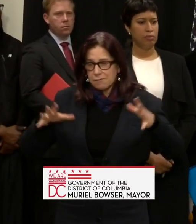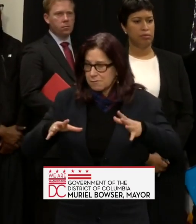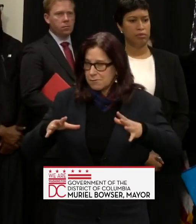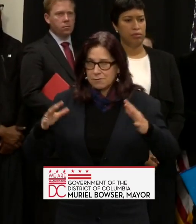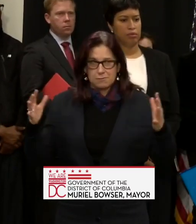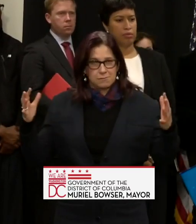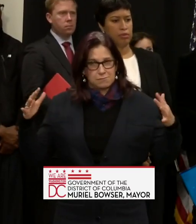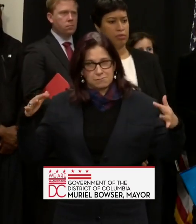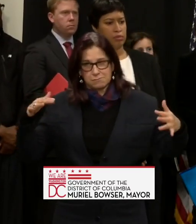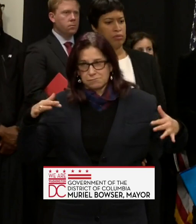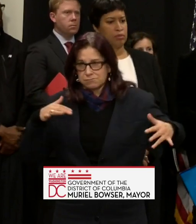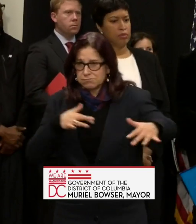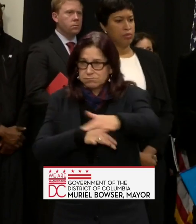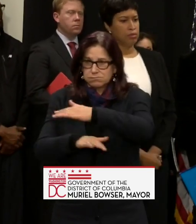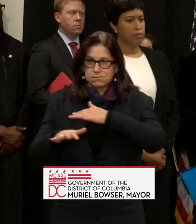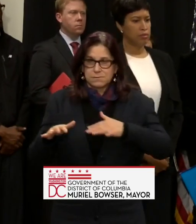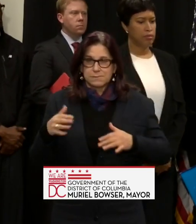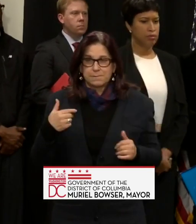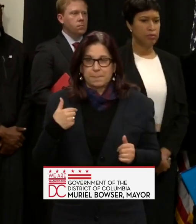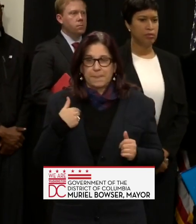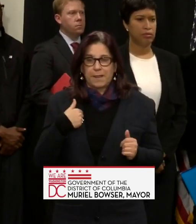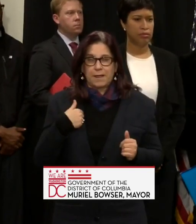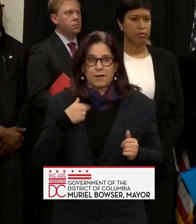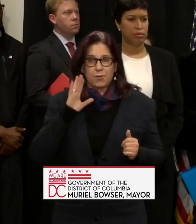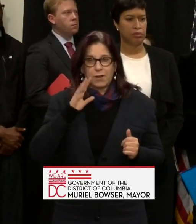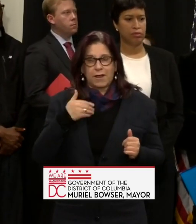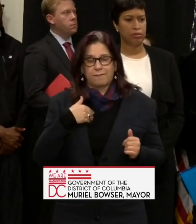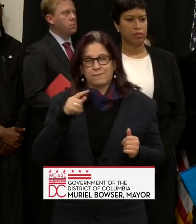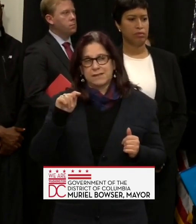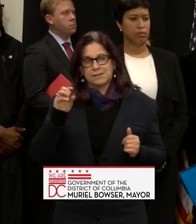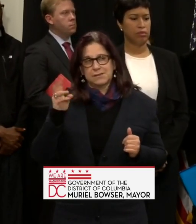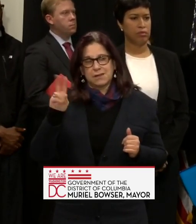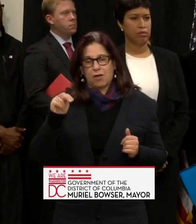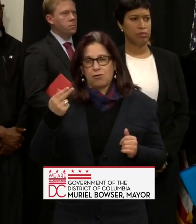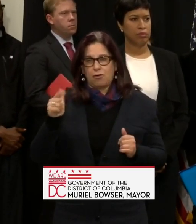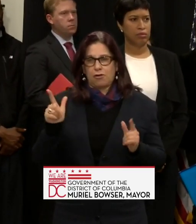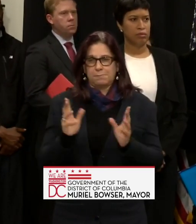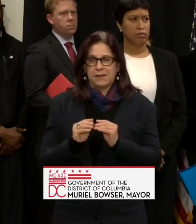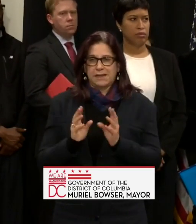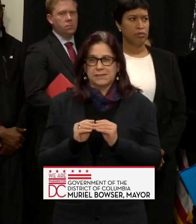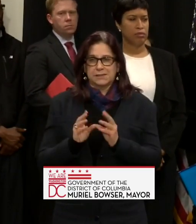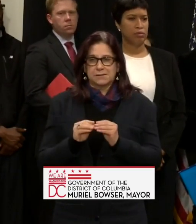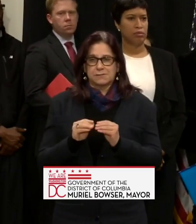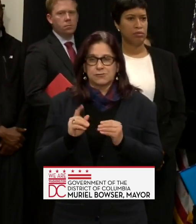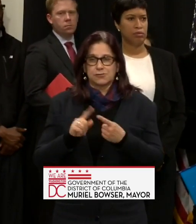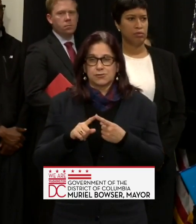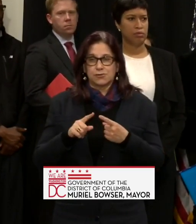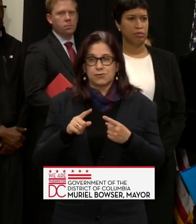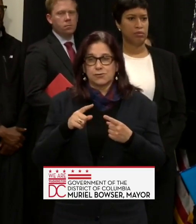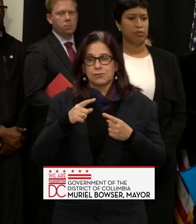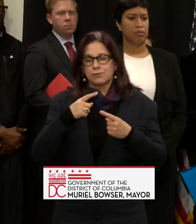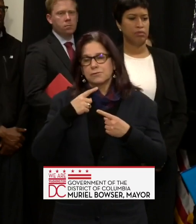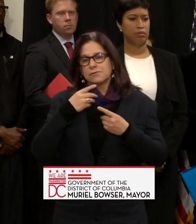WELL PUBLICIZED TOWN HALL MEETINGS SO FOLKS CAN COME DOWN AND LEARN MORE INFORMATION ABOUT WHAT THE ROAD CLOSURES AND OTHER